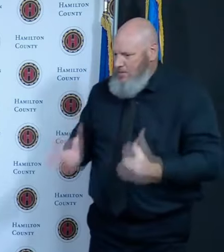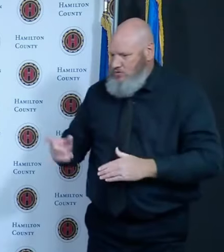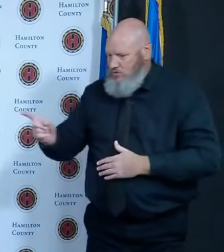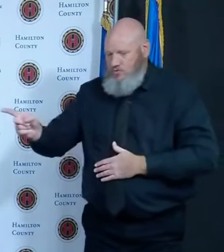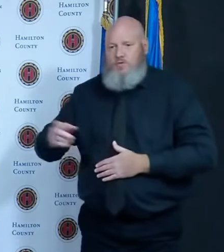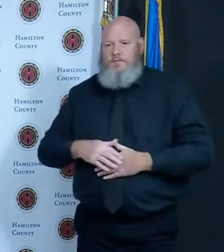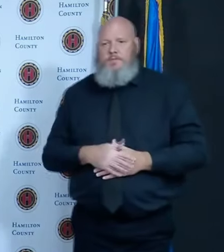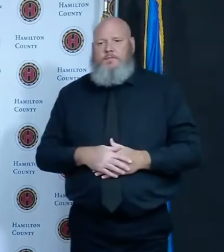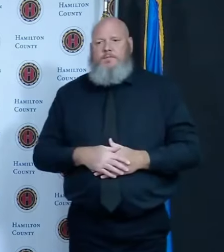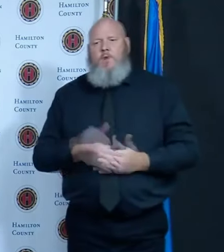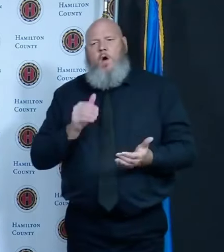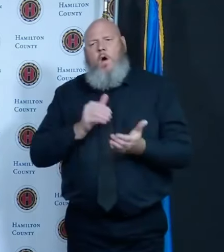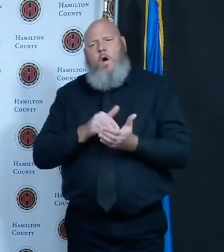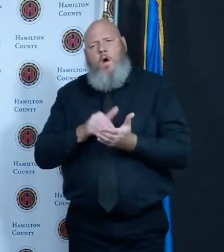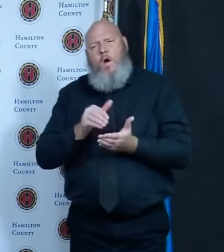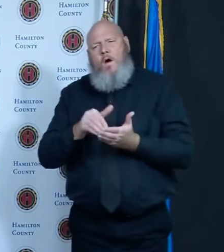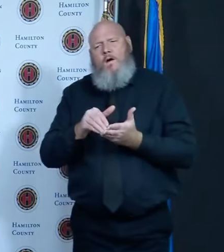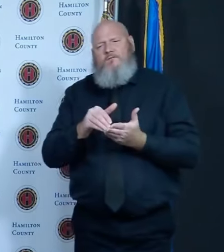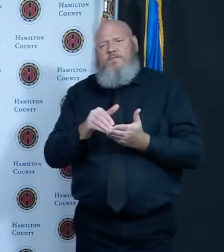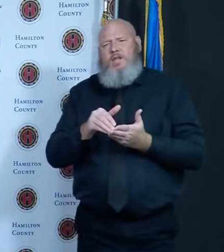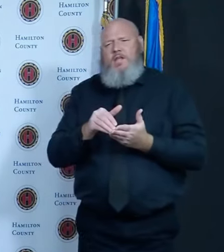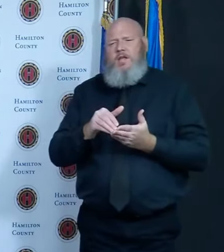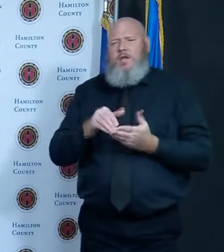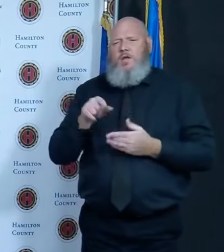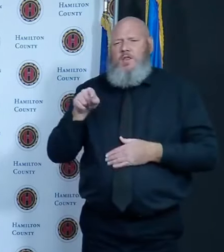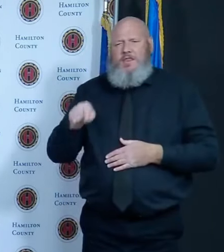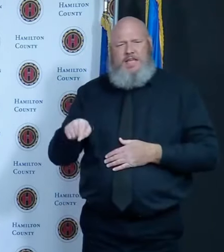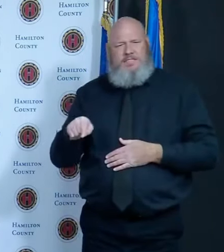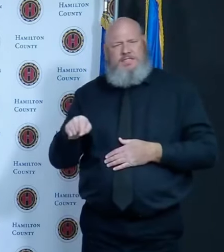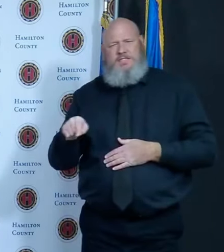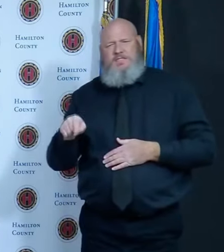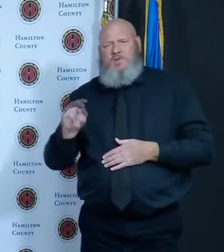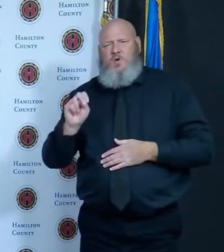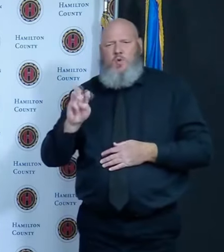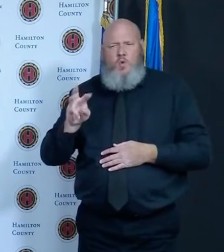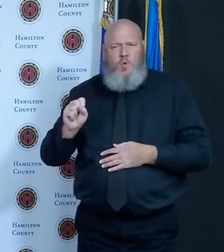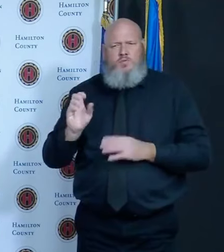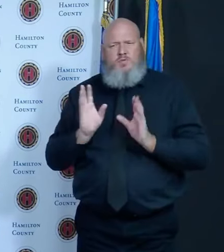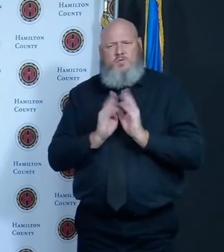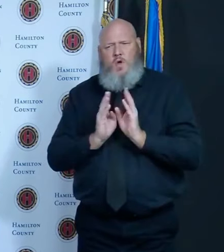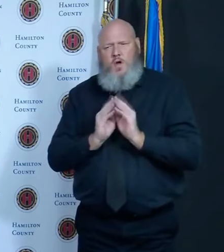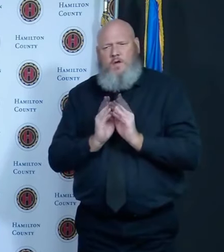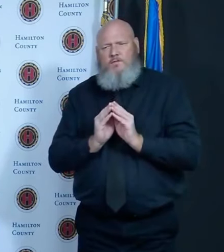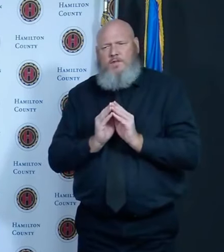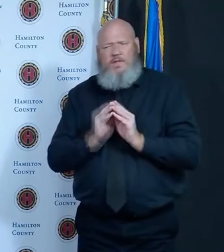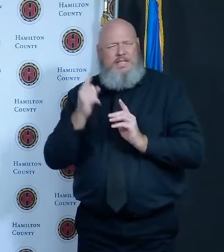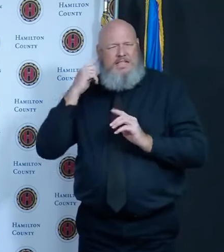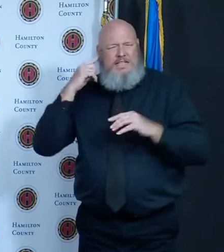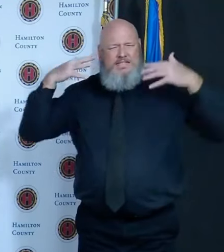these are incredibly helpful certainly really just keep the communications